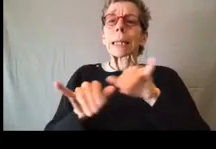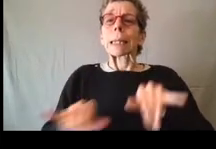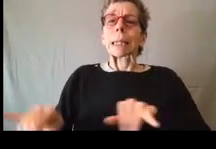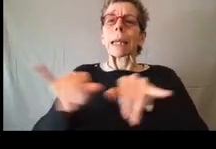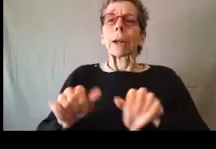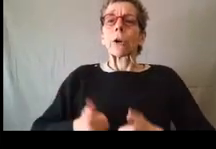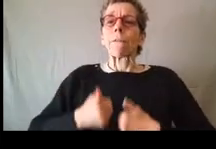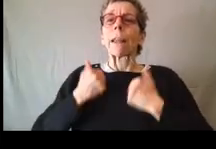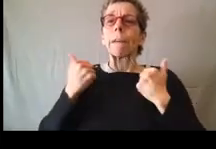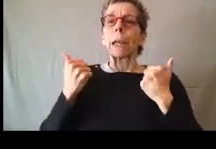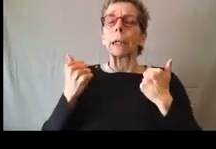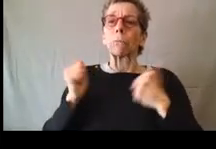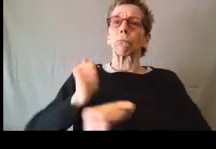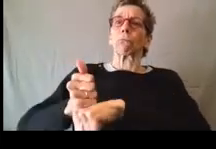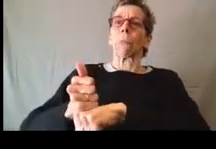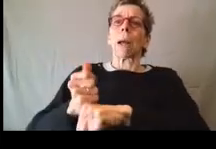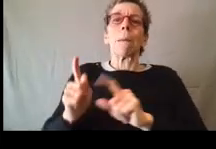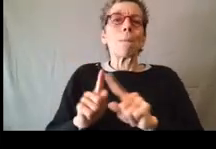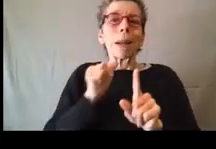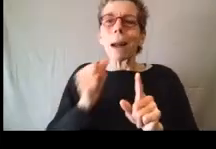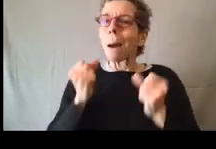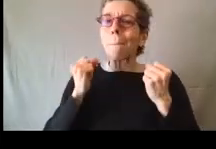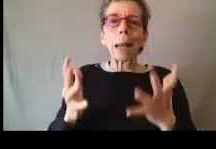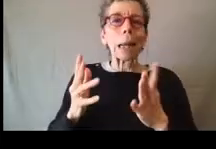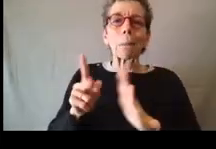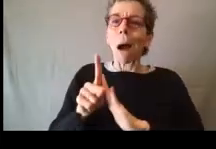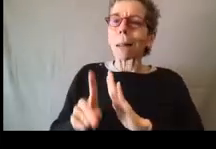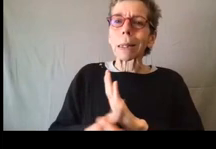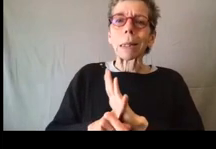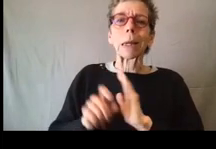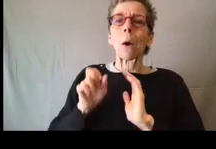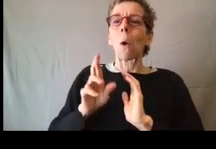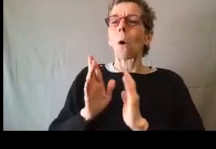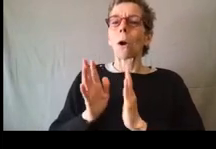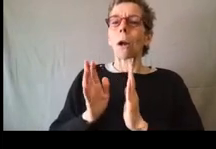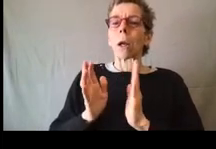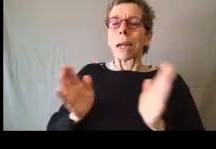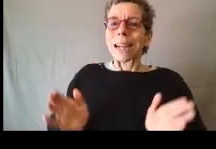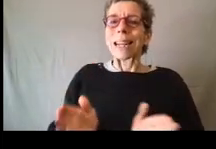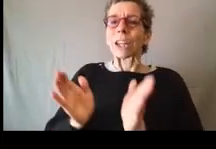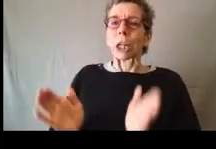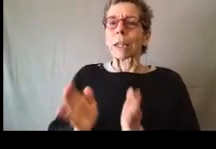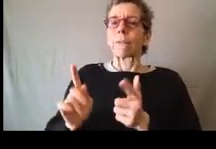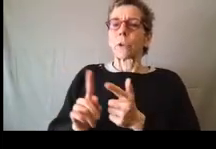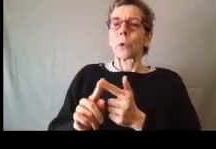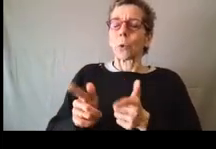there are few policies intensives or initiatives that foster asset accumulation or growth.